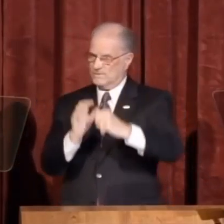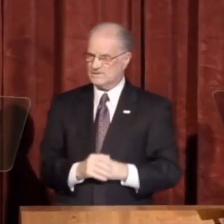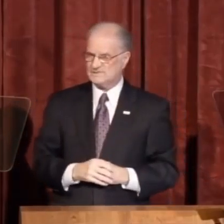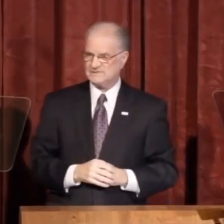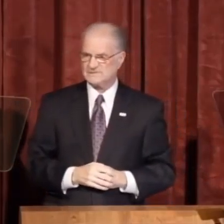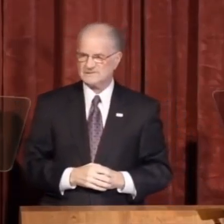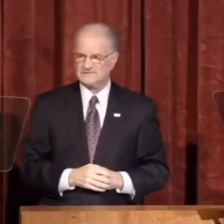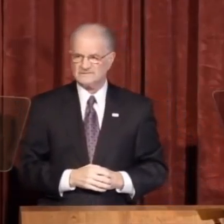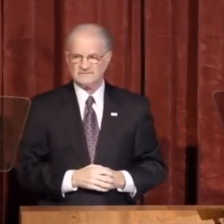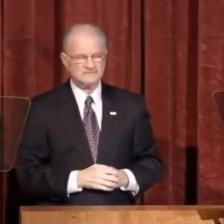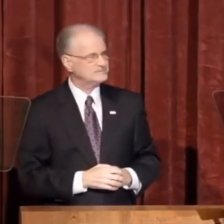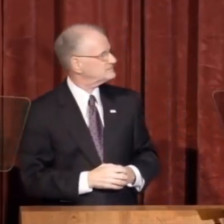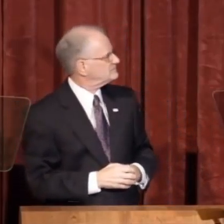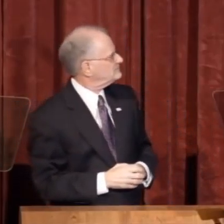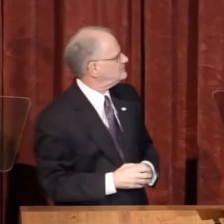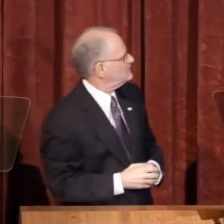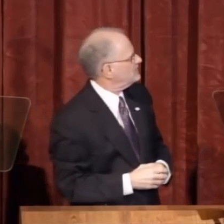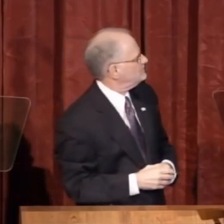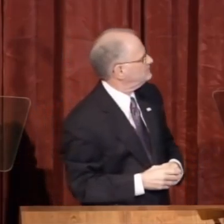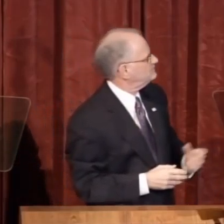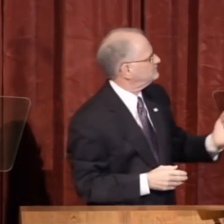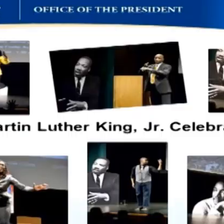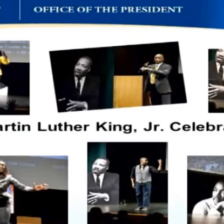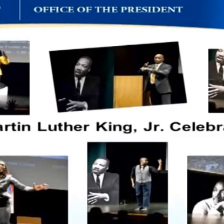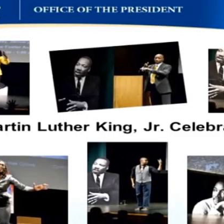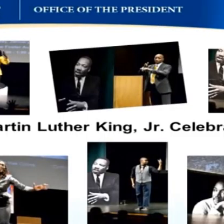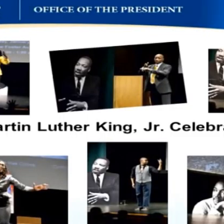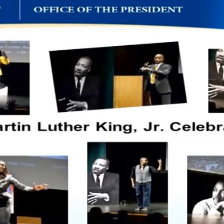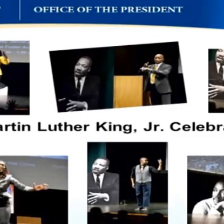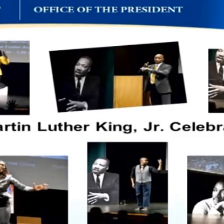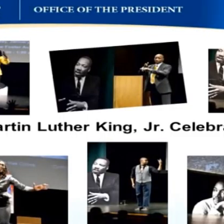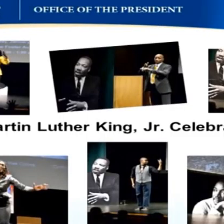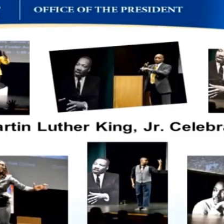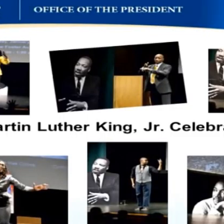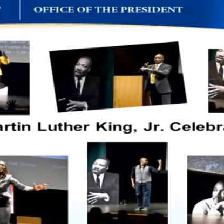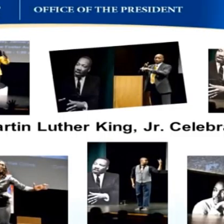for enrolled students, so that way they will return